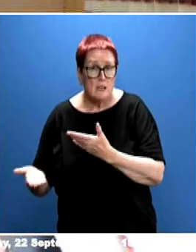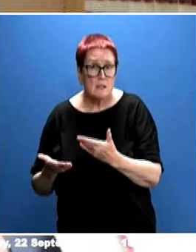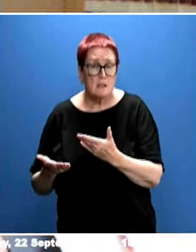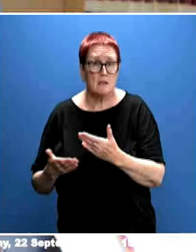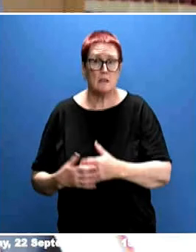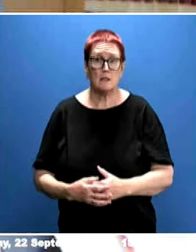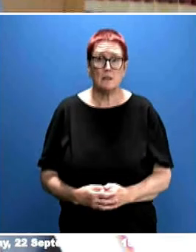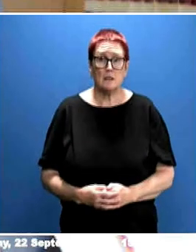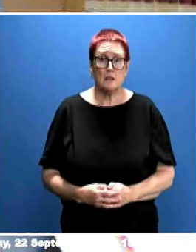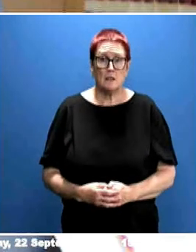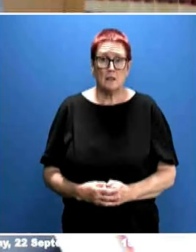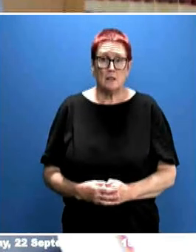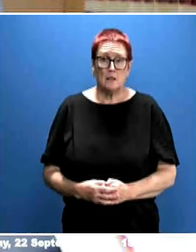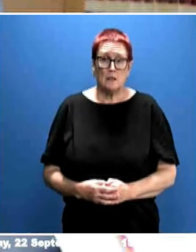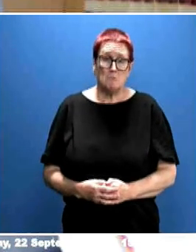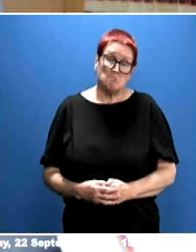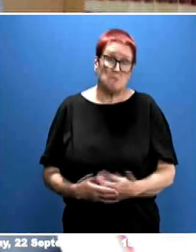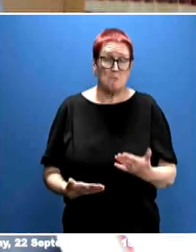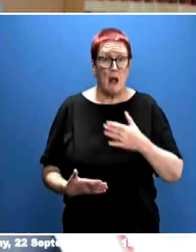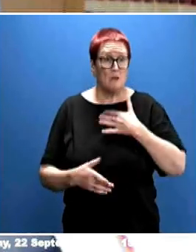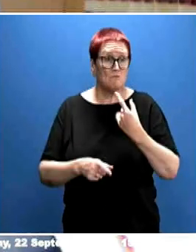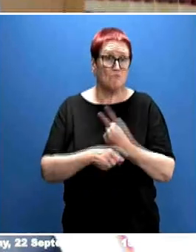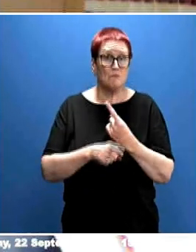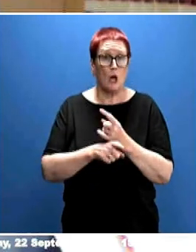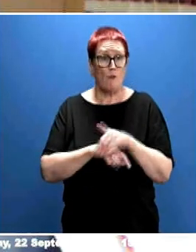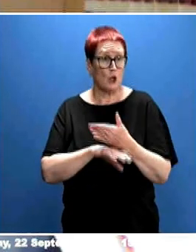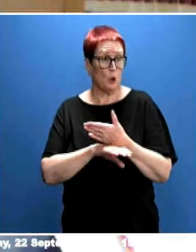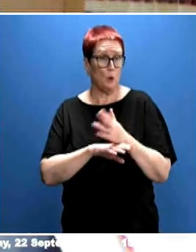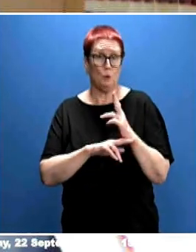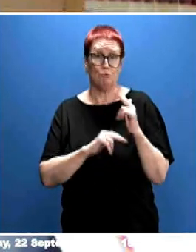If I could comment on some of those new developments that are being proposed in